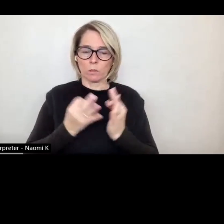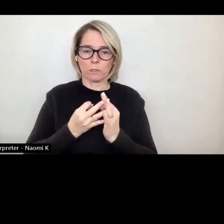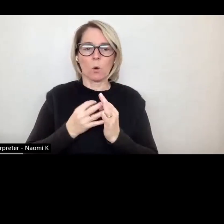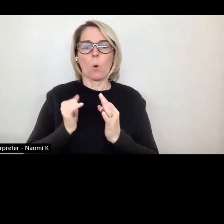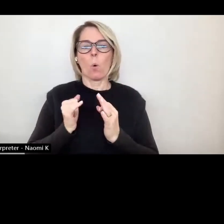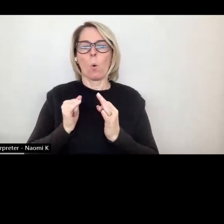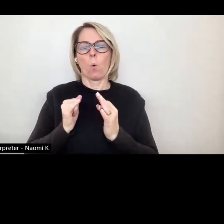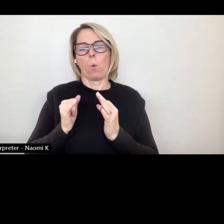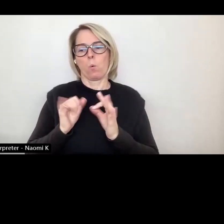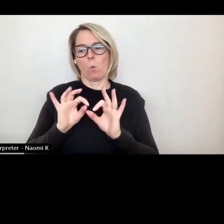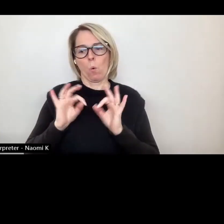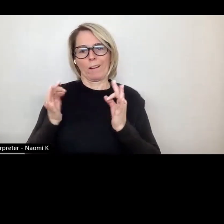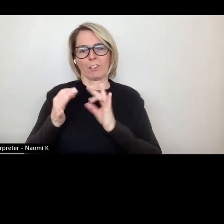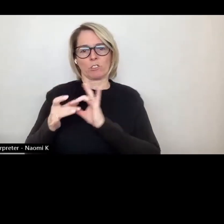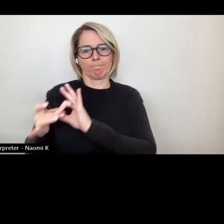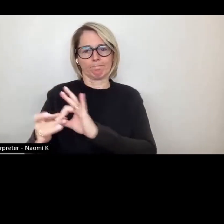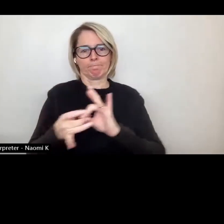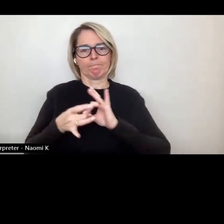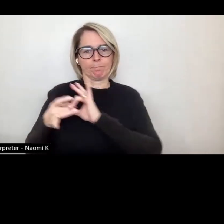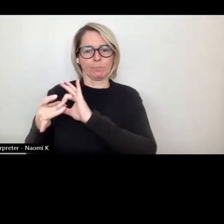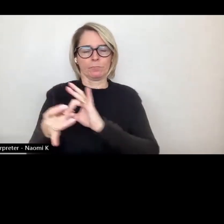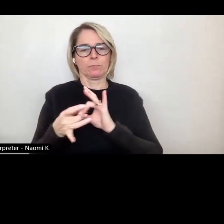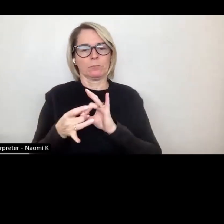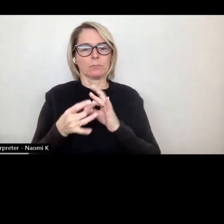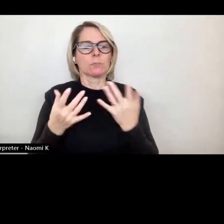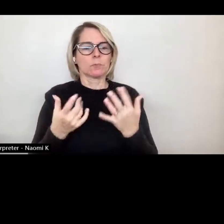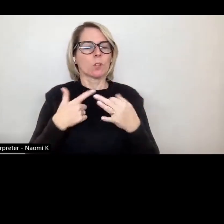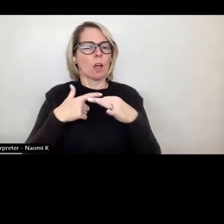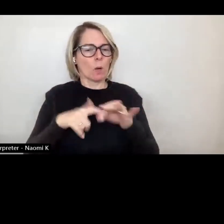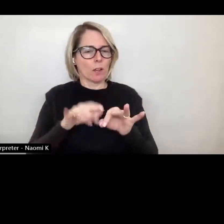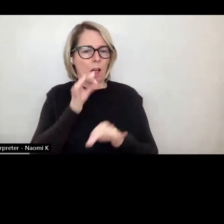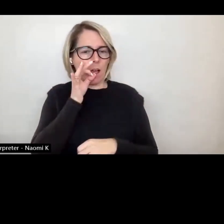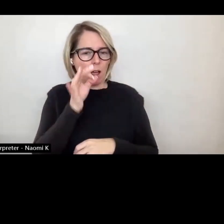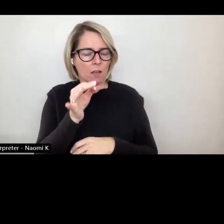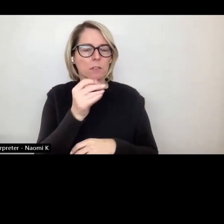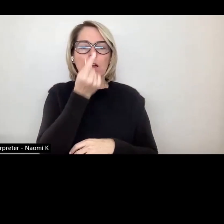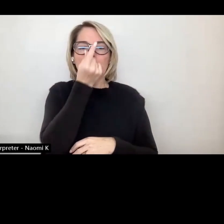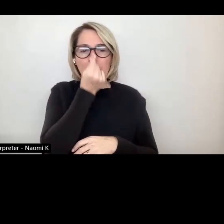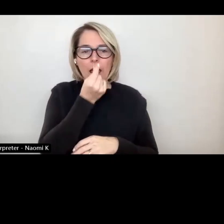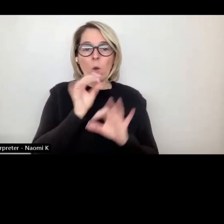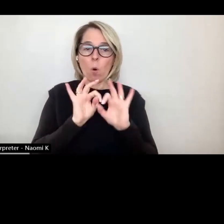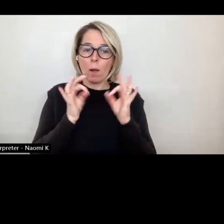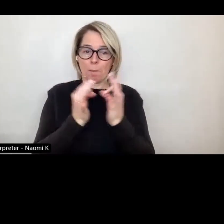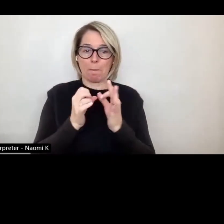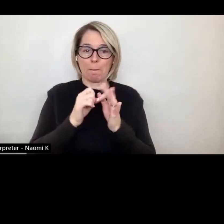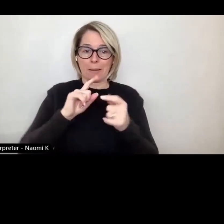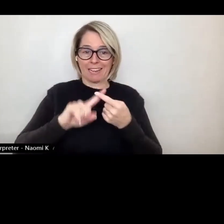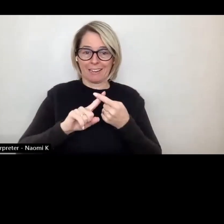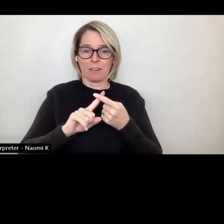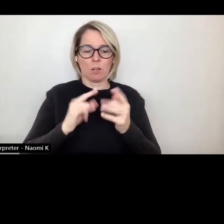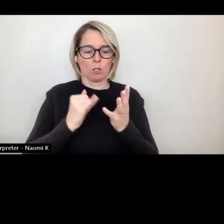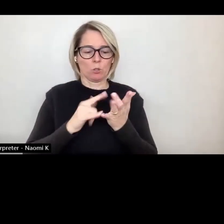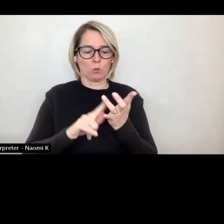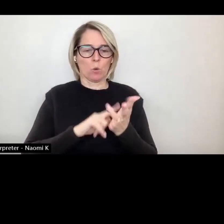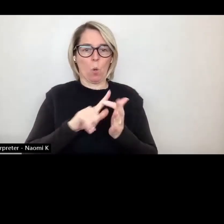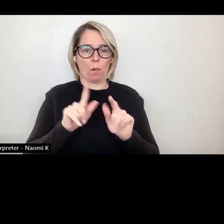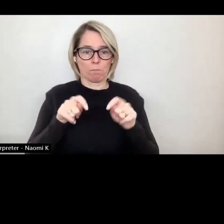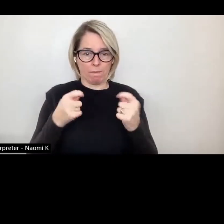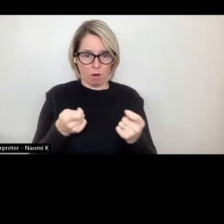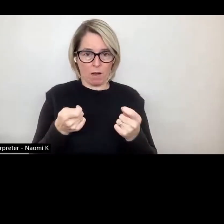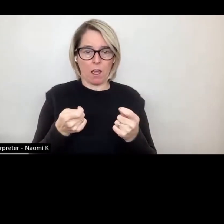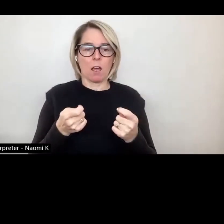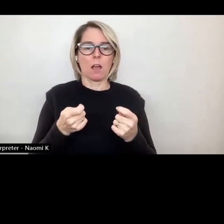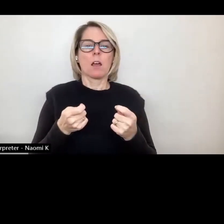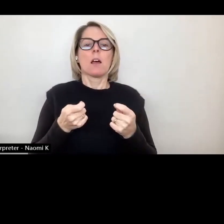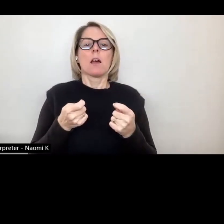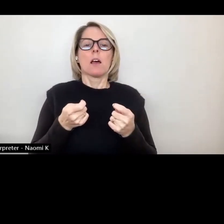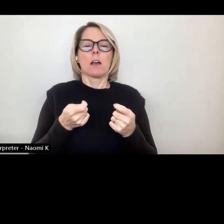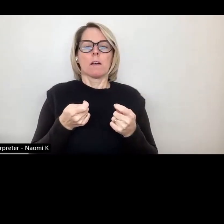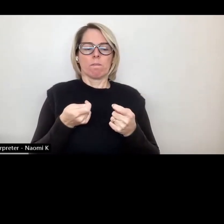So the first part is, can an organisation be a sole provider in a service region as well as the lead in a consortium in the same service region?